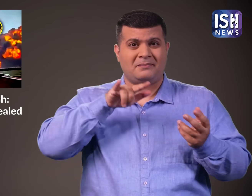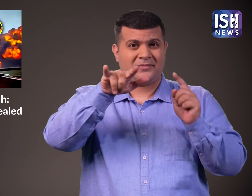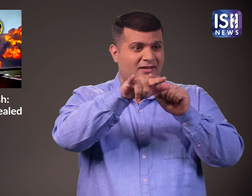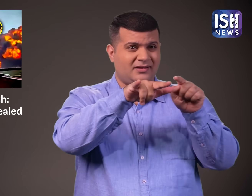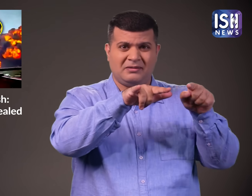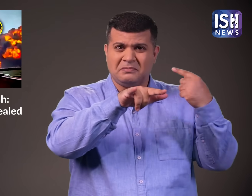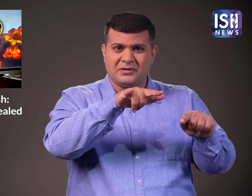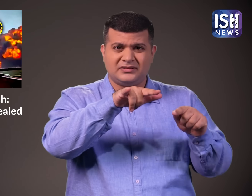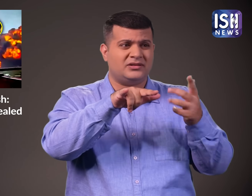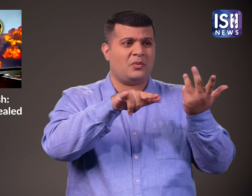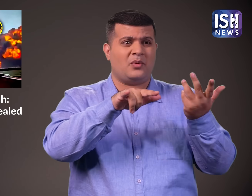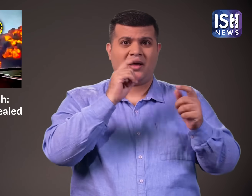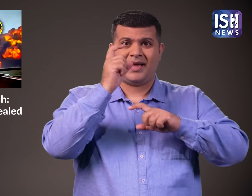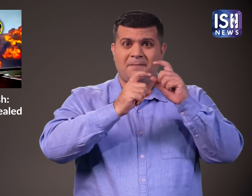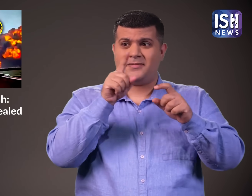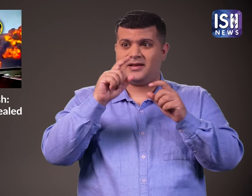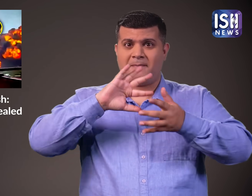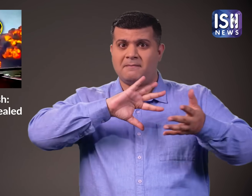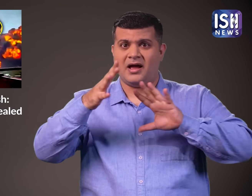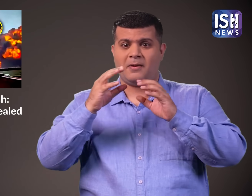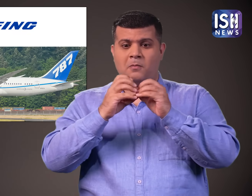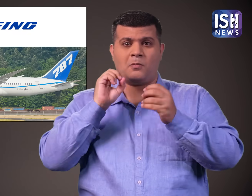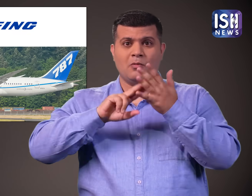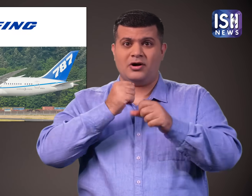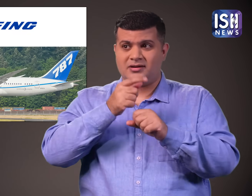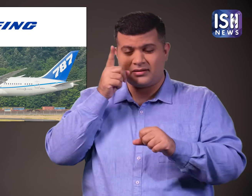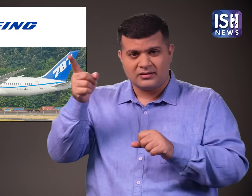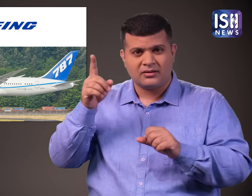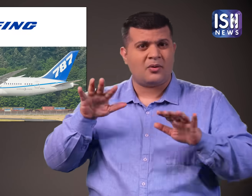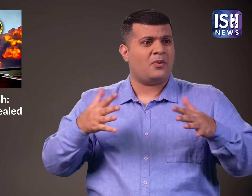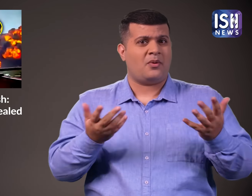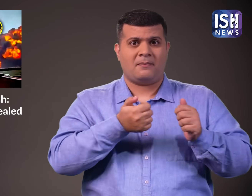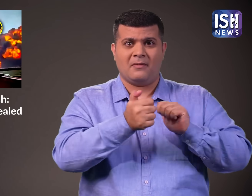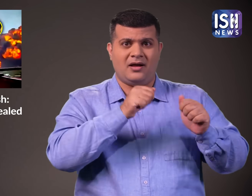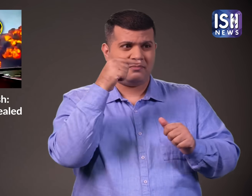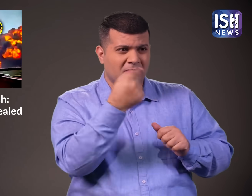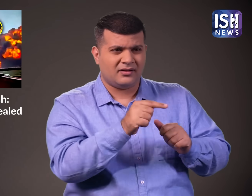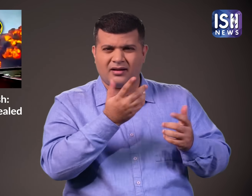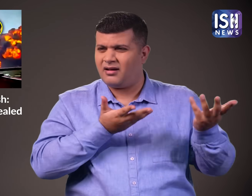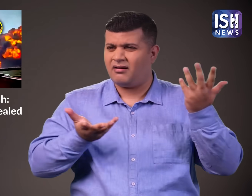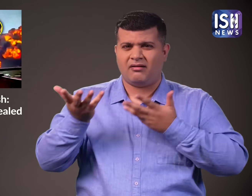Was it the plane’s fault? Or Boeing? Or pilot’s mistake? There was confusion.